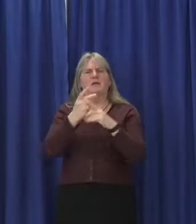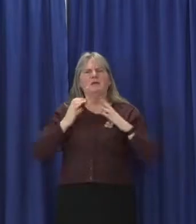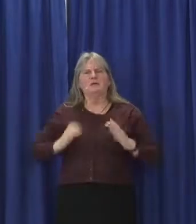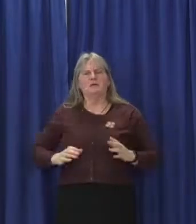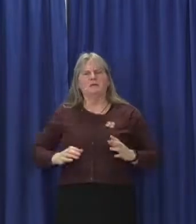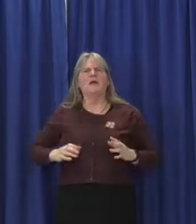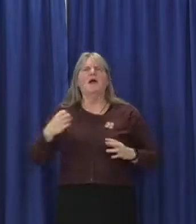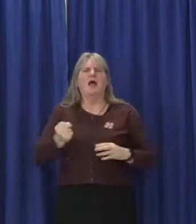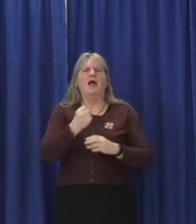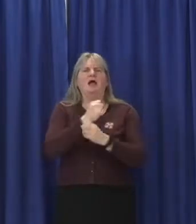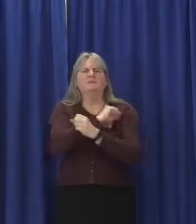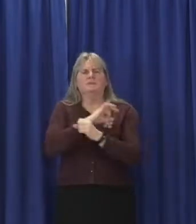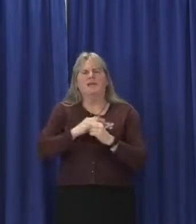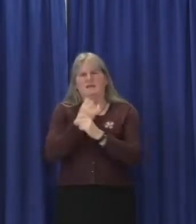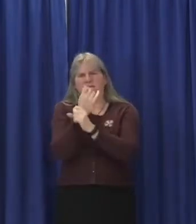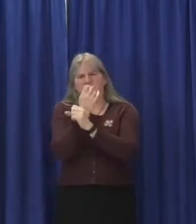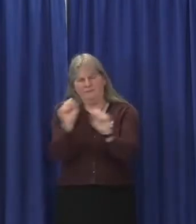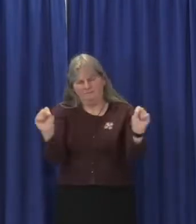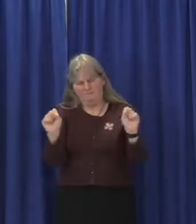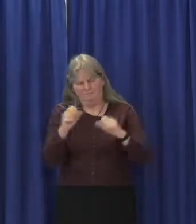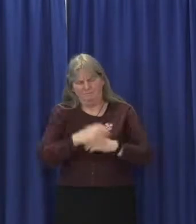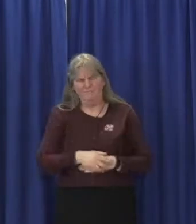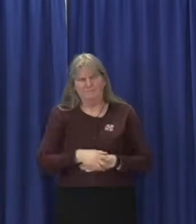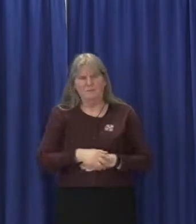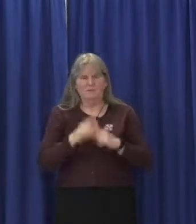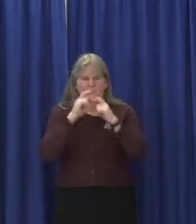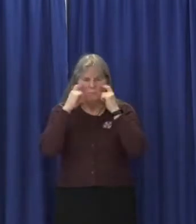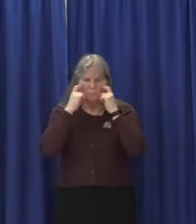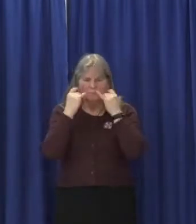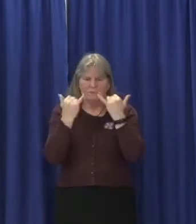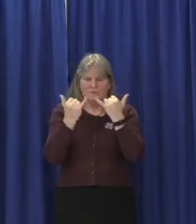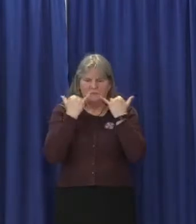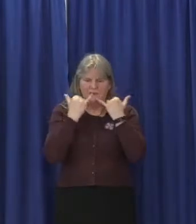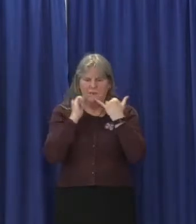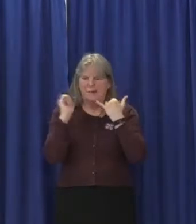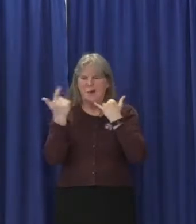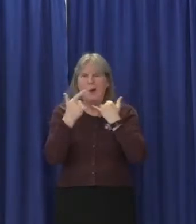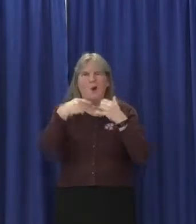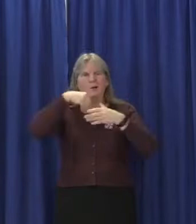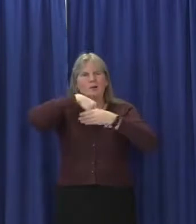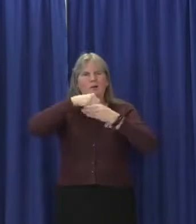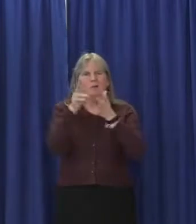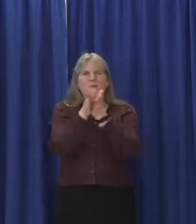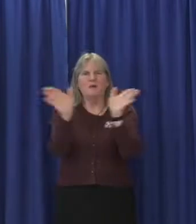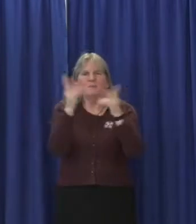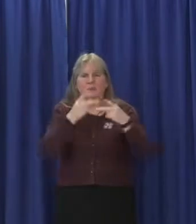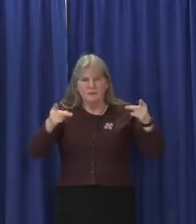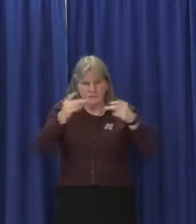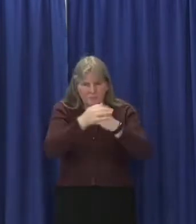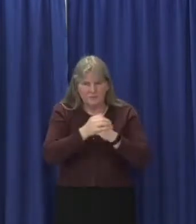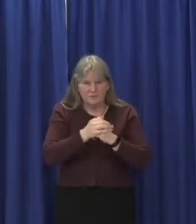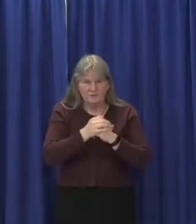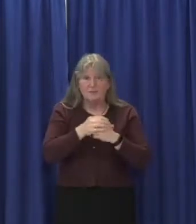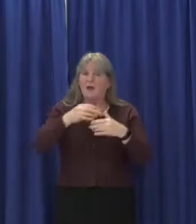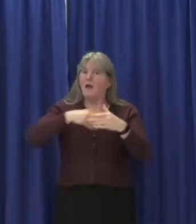Mandatory masking continues to be in effect in all indoor public settings, and in outdoor public settings where physical